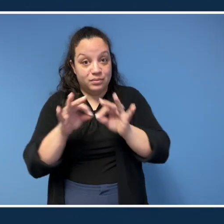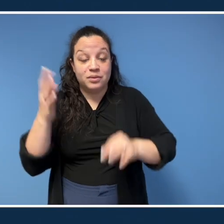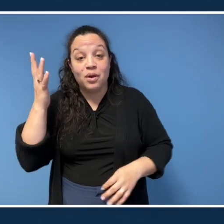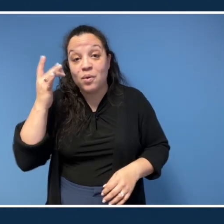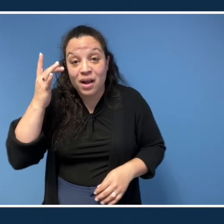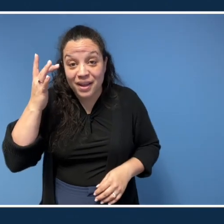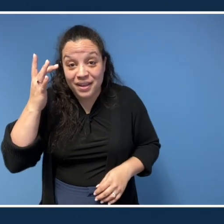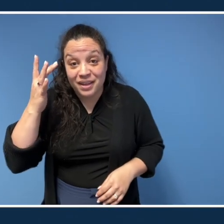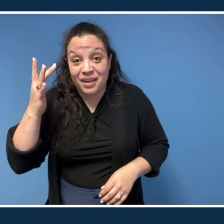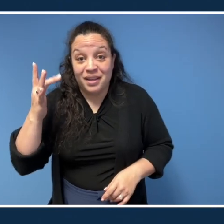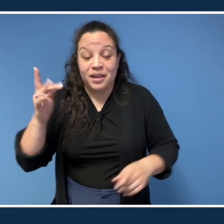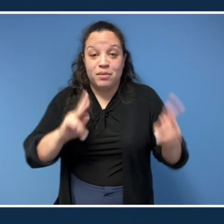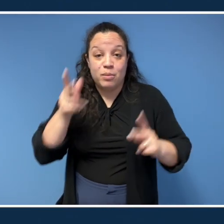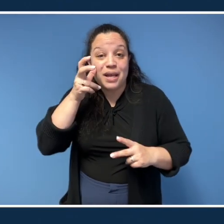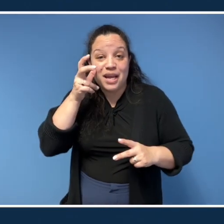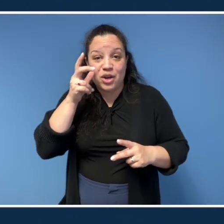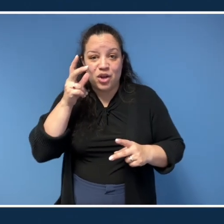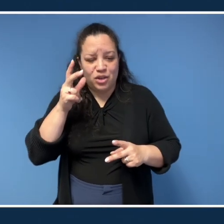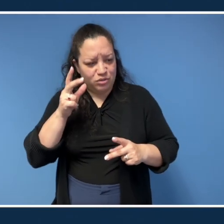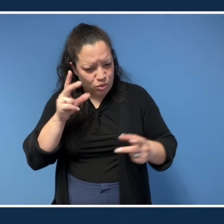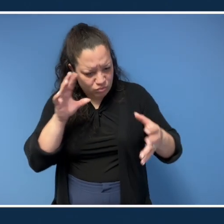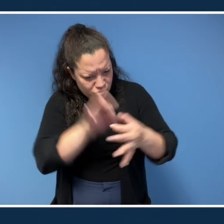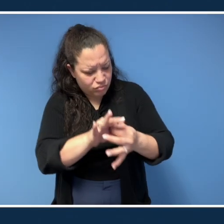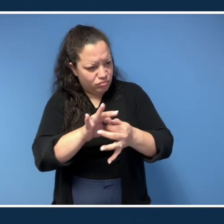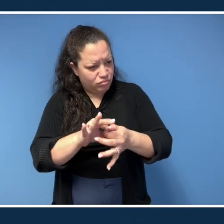when individuals hear reparations, I think financial compensation